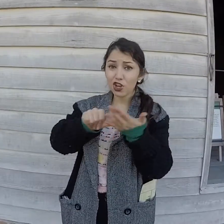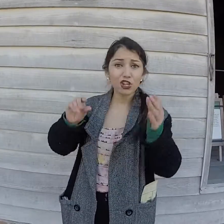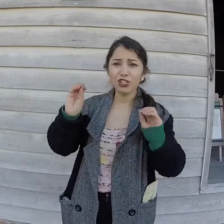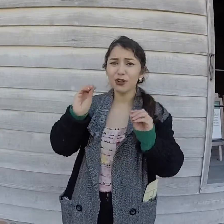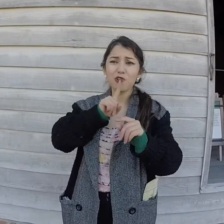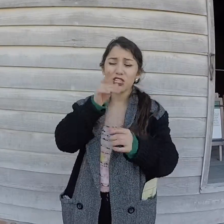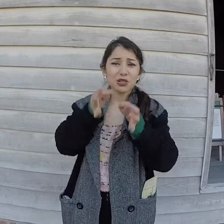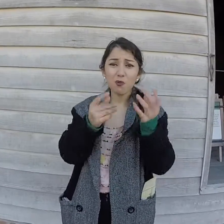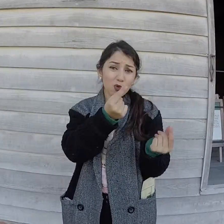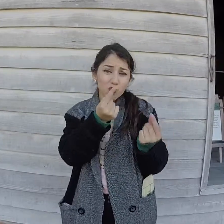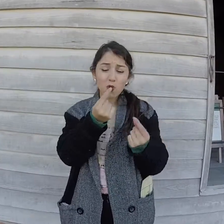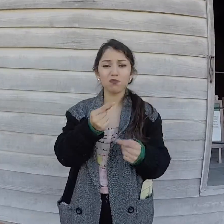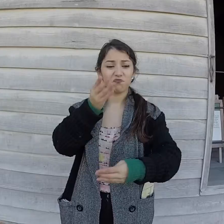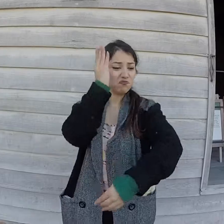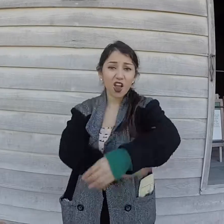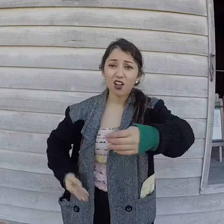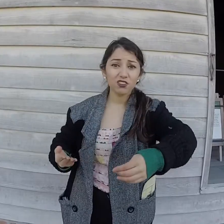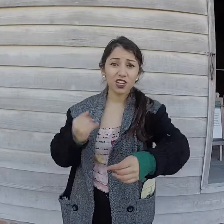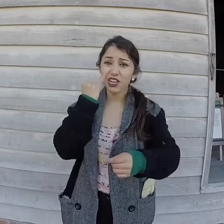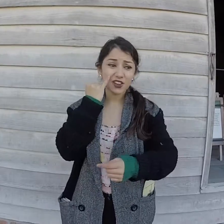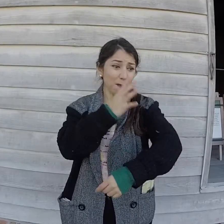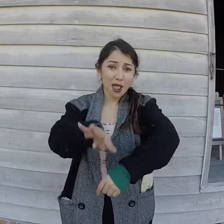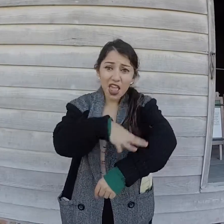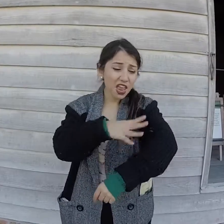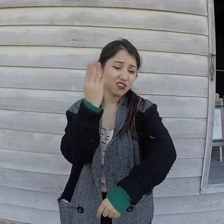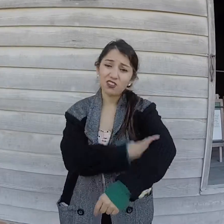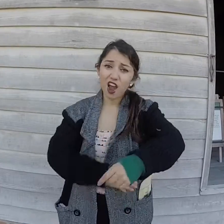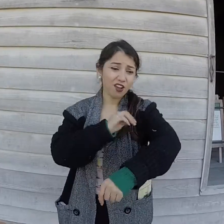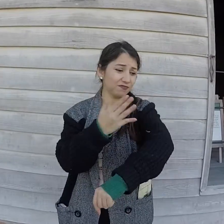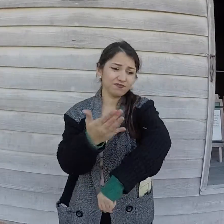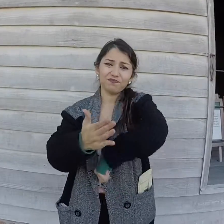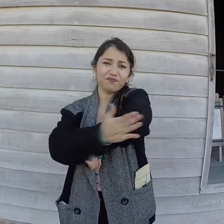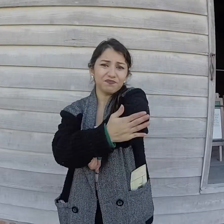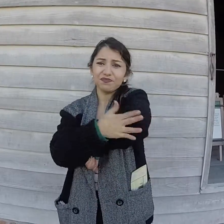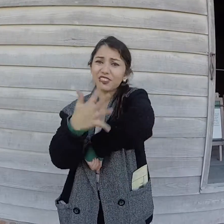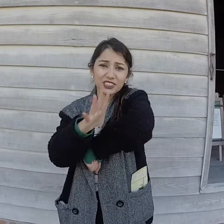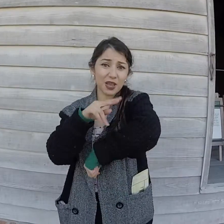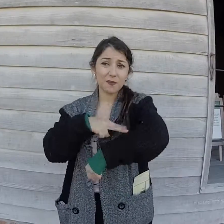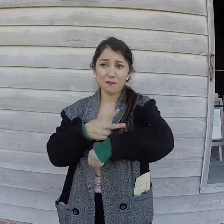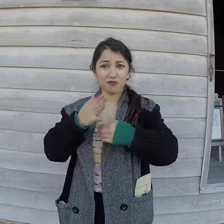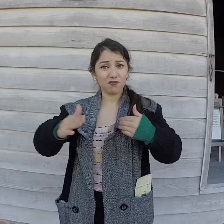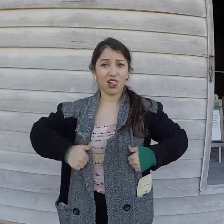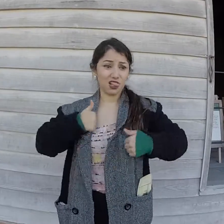At the time, the doctor didn't often (or unable to) really treat or do surgery Sometimes he would just amputate If the wound gets worse, amputation would be the choice and treated it afterward, applying pressure and bandages